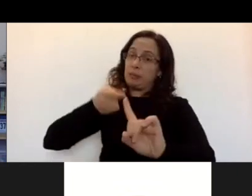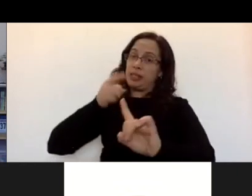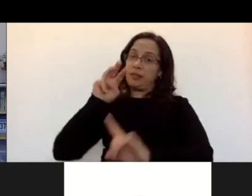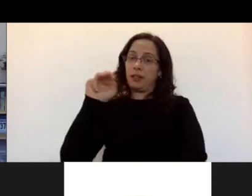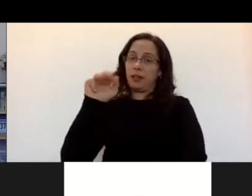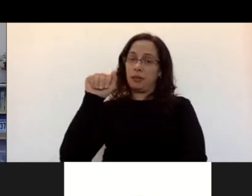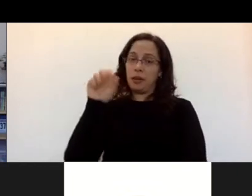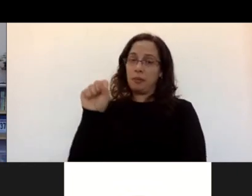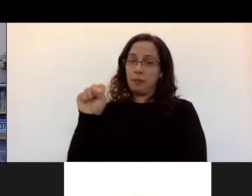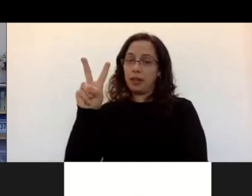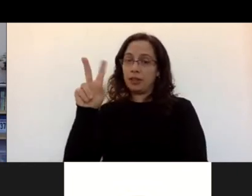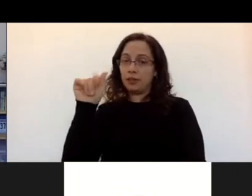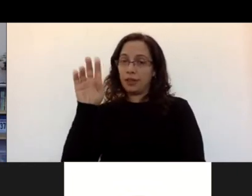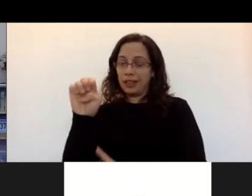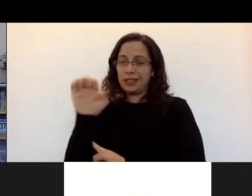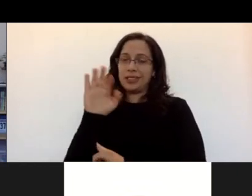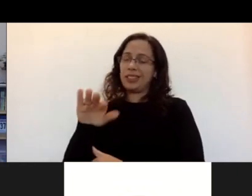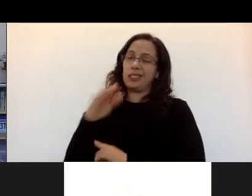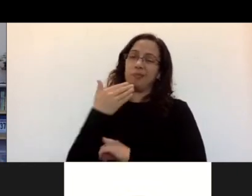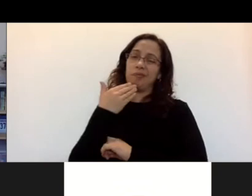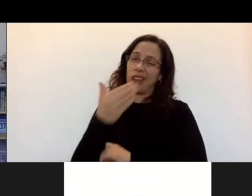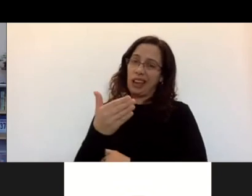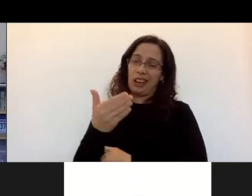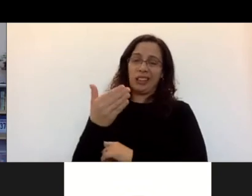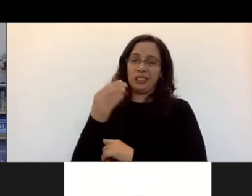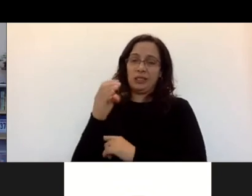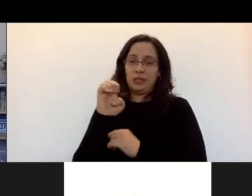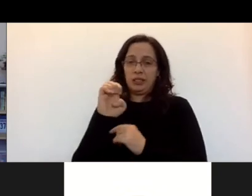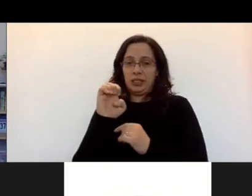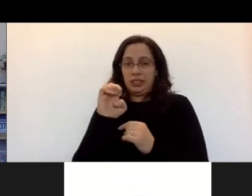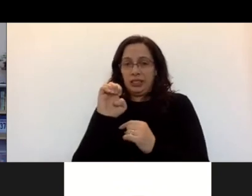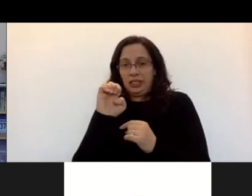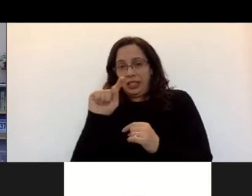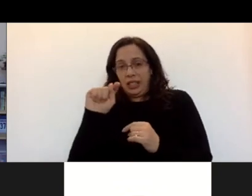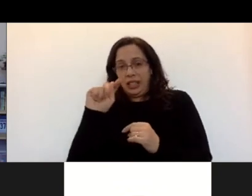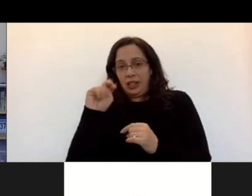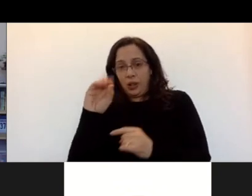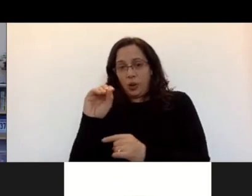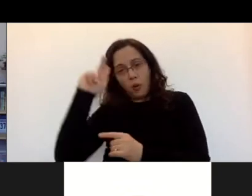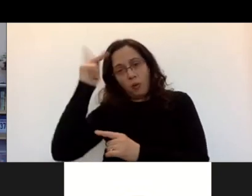toxic ethical politics um, so in other words I mean–I think, I think this is a story that is